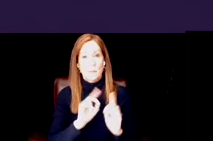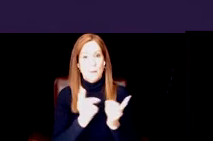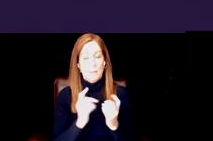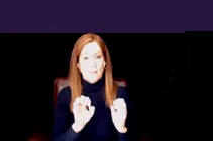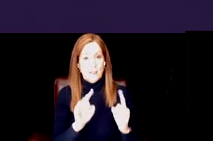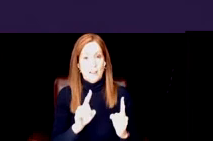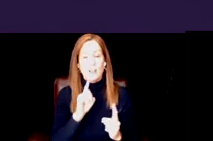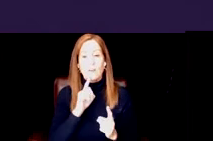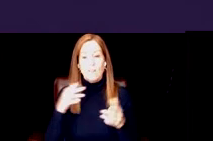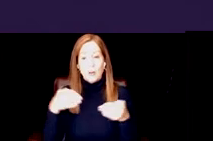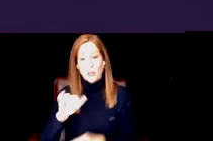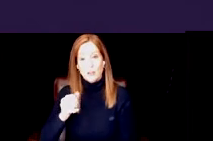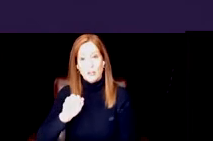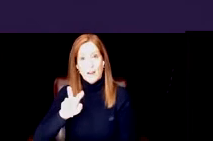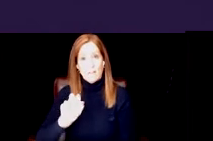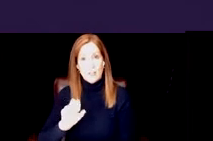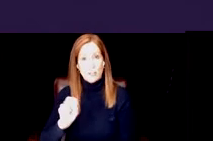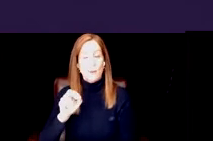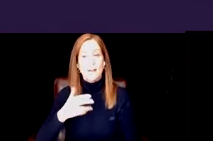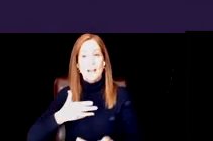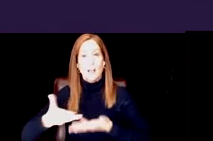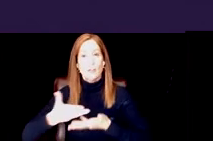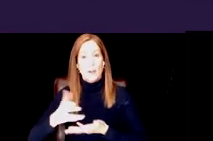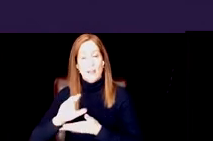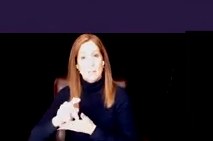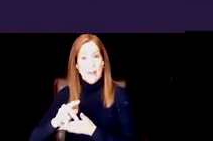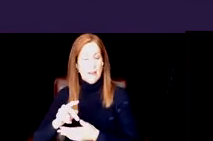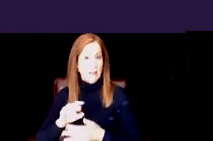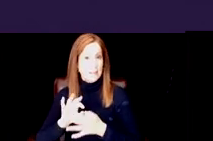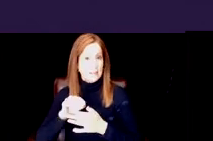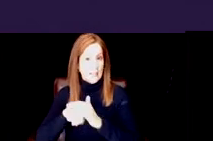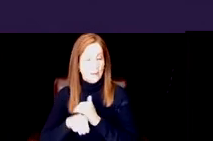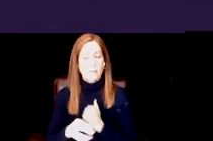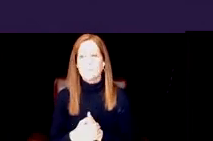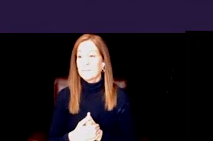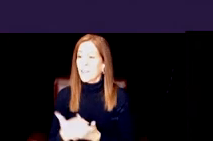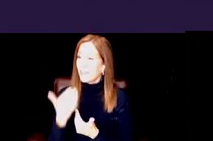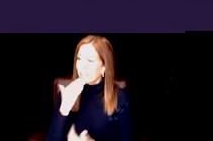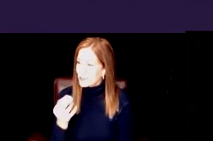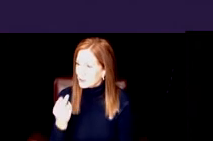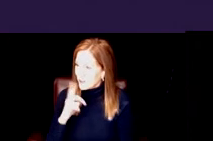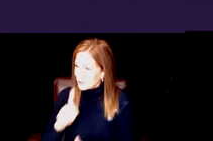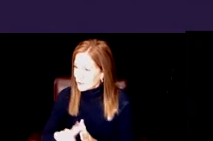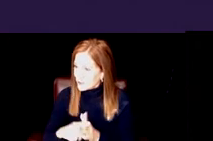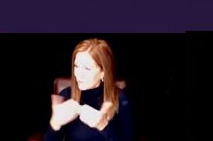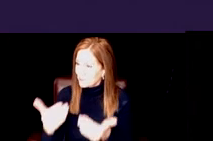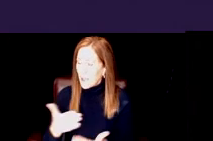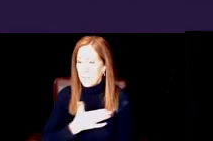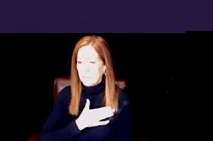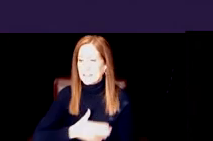Interactive Map Accessibility. Thanks, John for starting it off and please take it away.